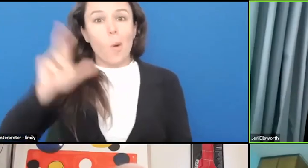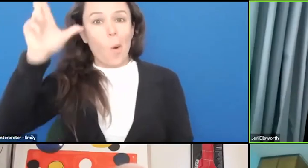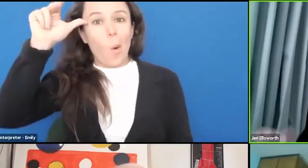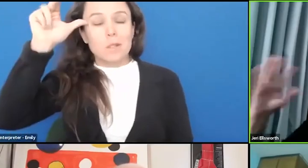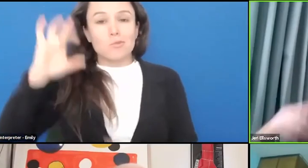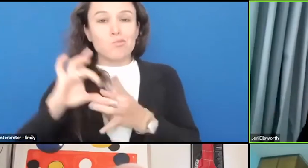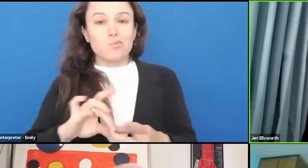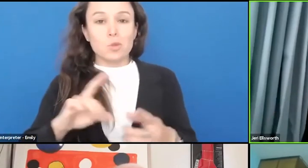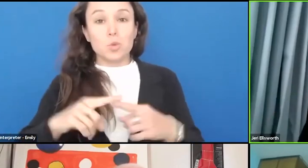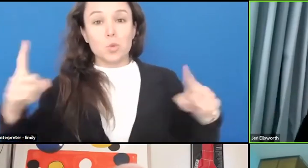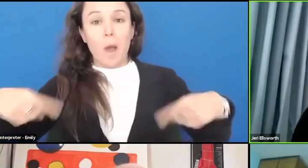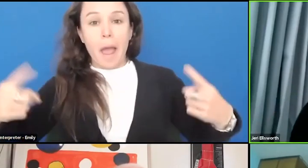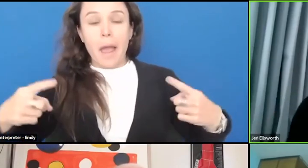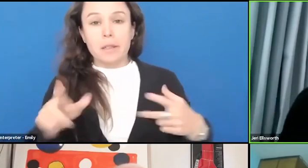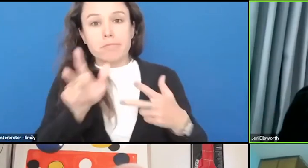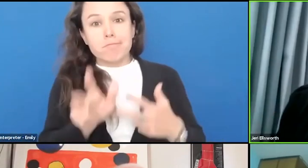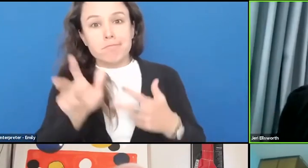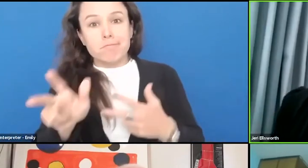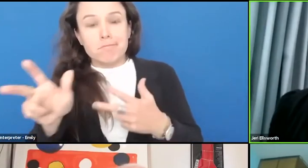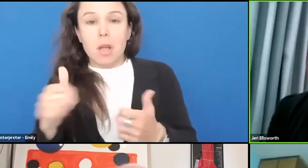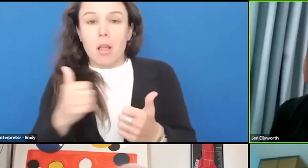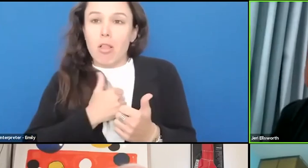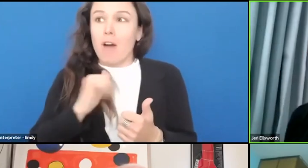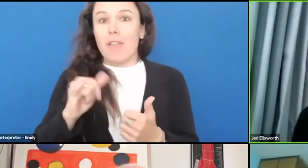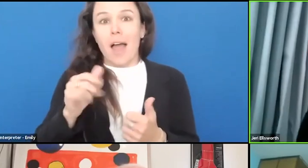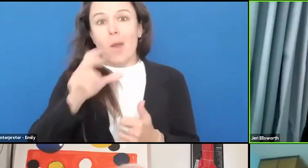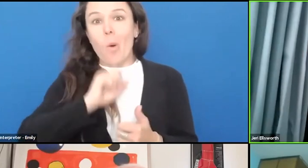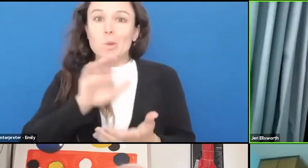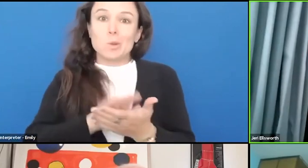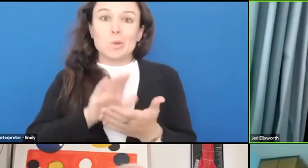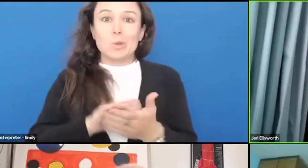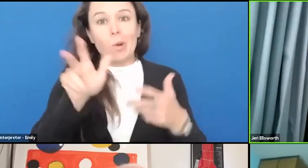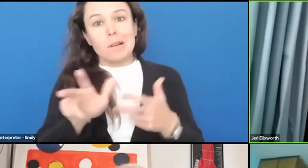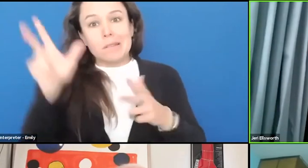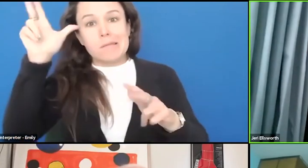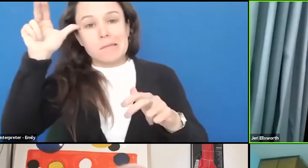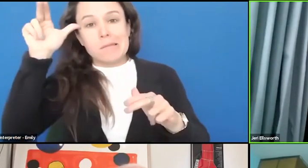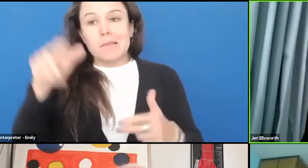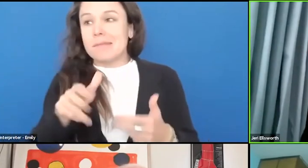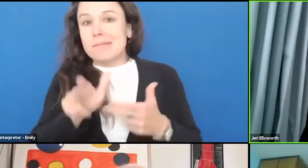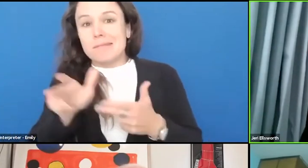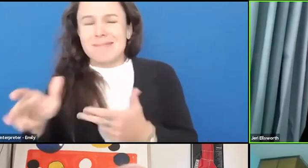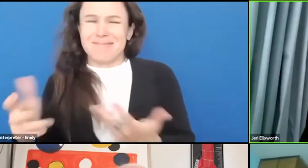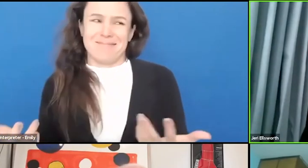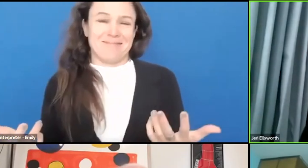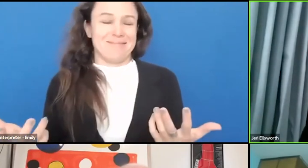they love the old school wagon mode of transport you know, so